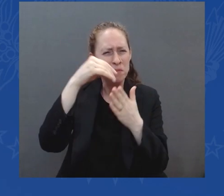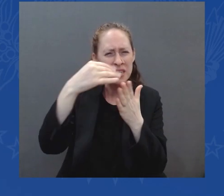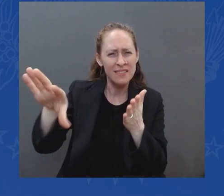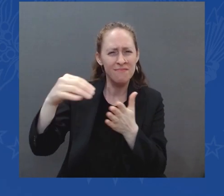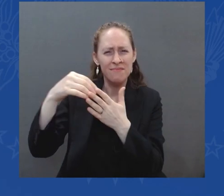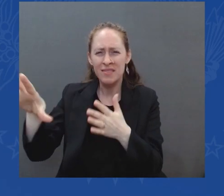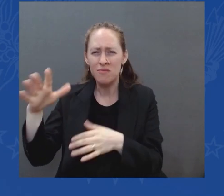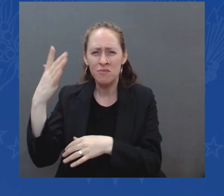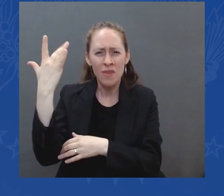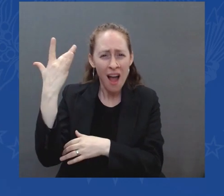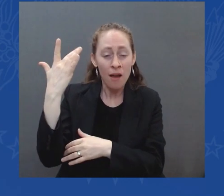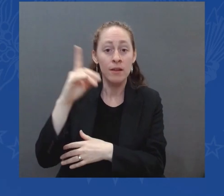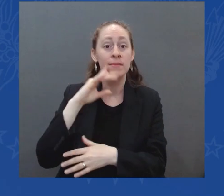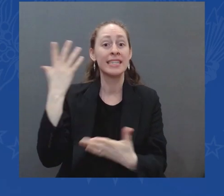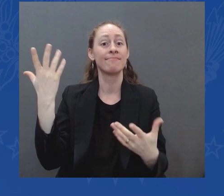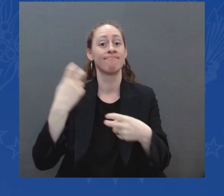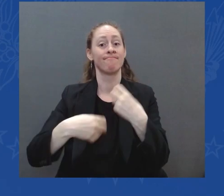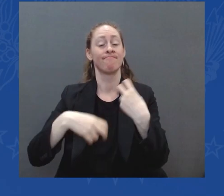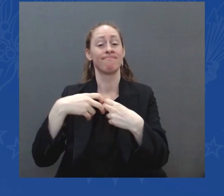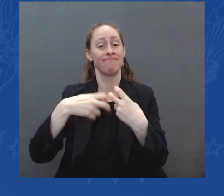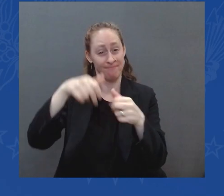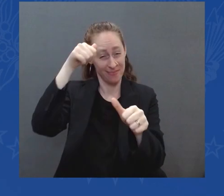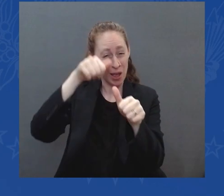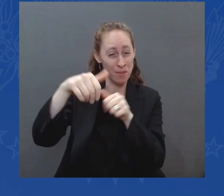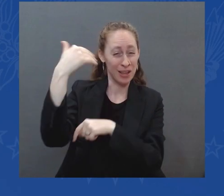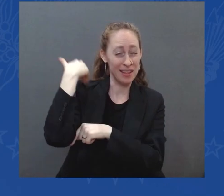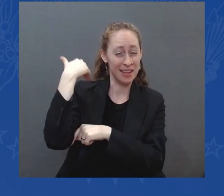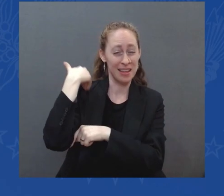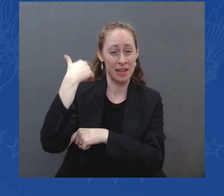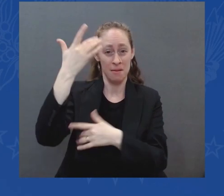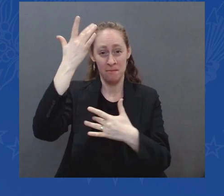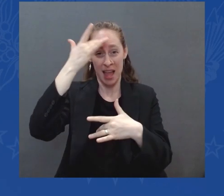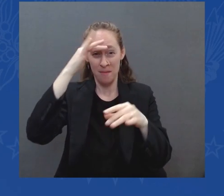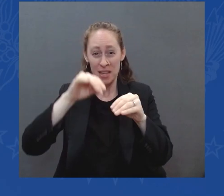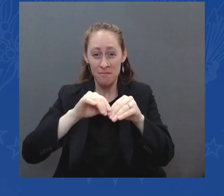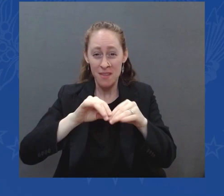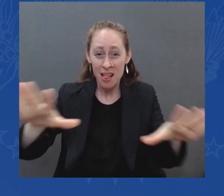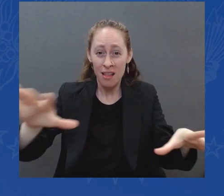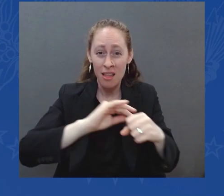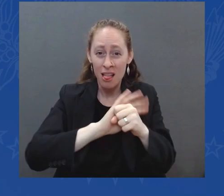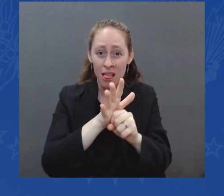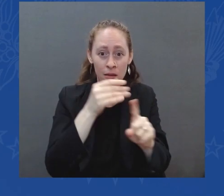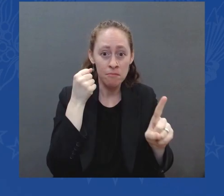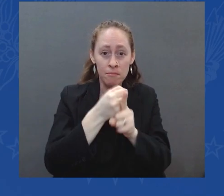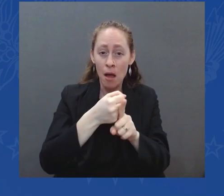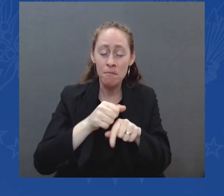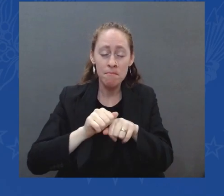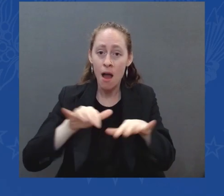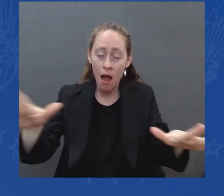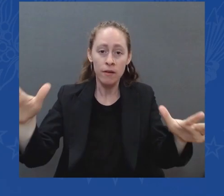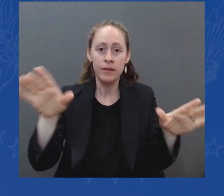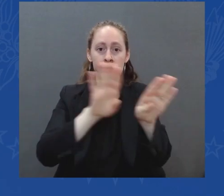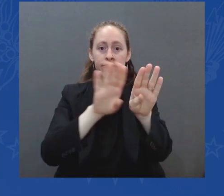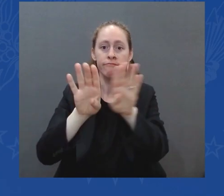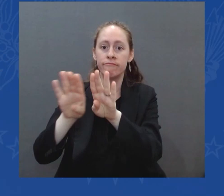Because of the strength and the speed of our recovery, demand for oil shot back up much faster than the supply.